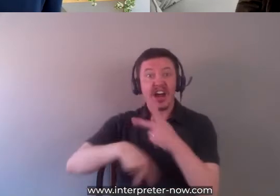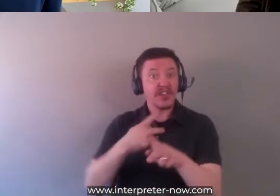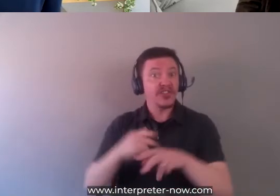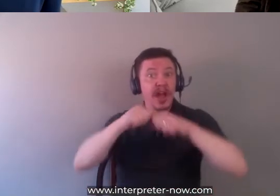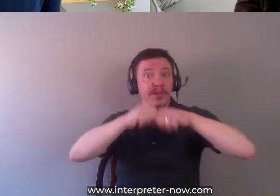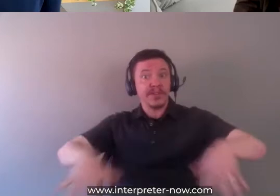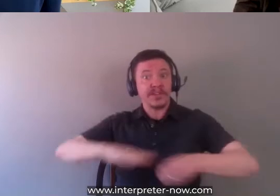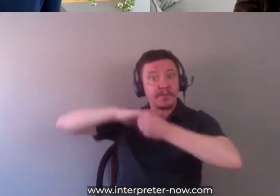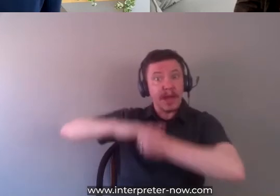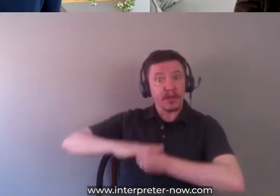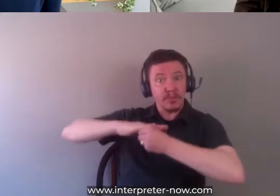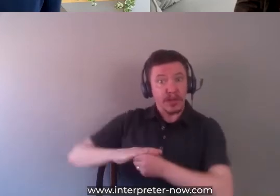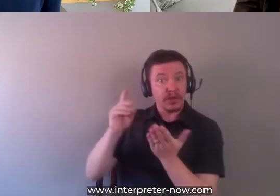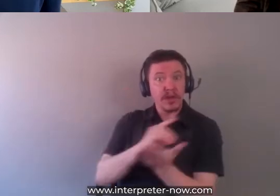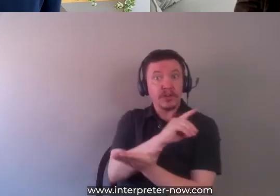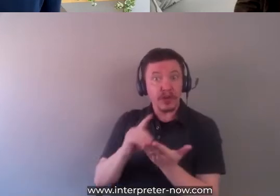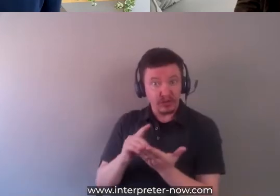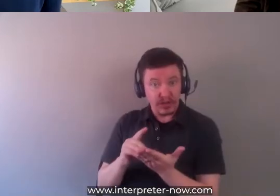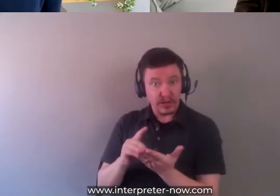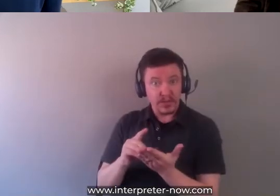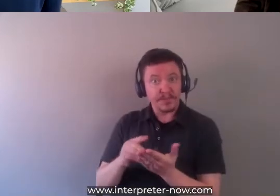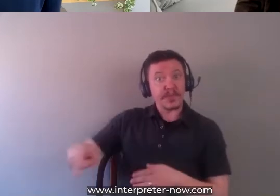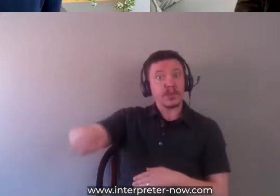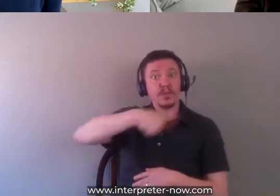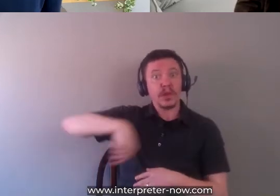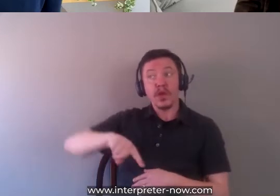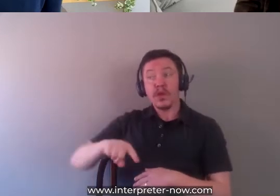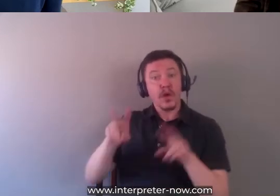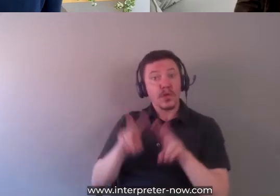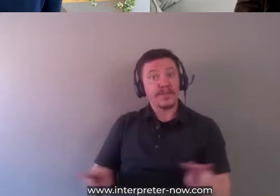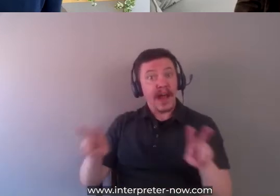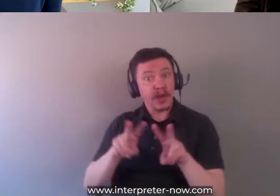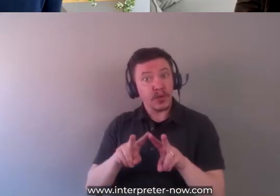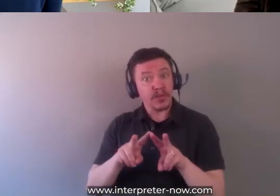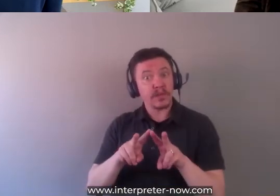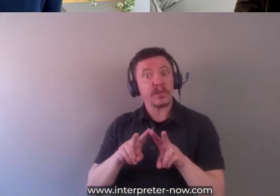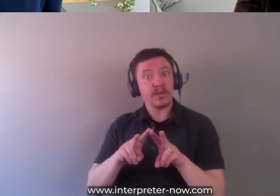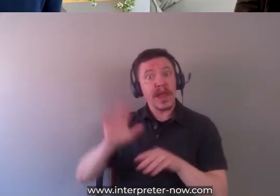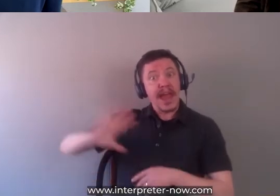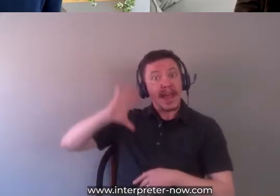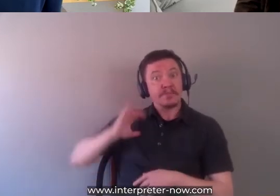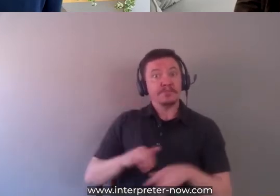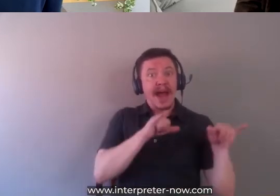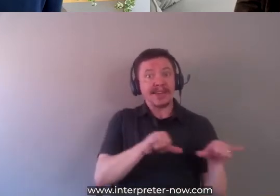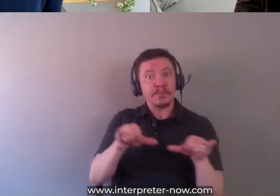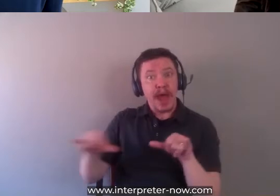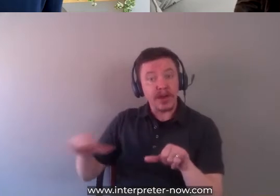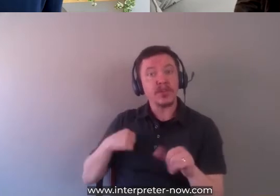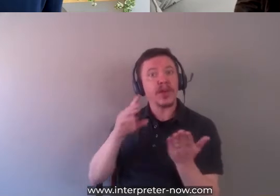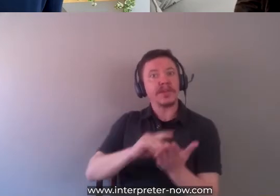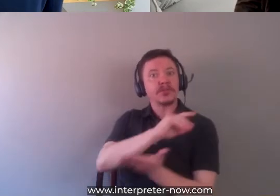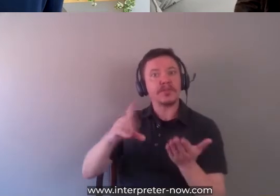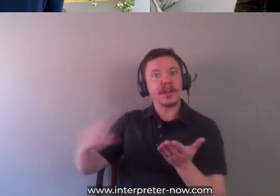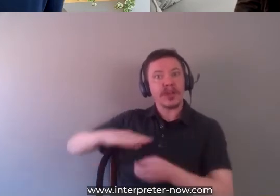discrimination and oppression, those values and past patterns of discrimination and marginalization